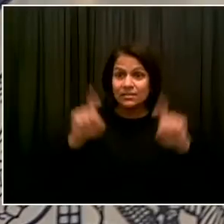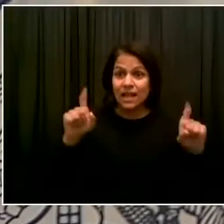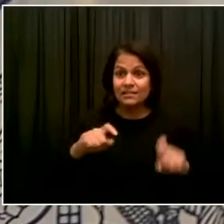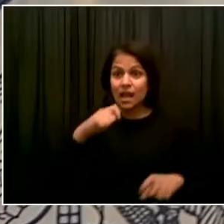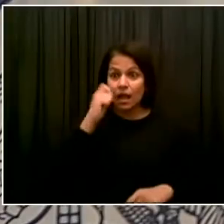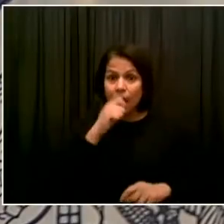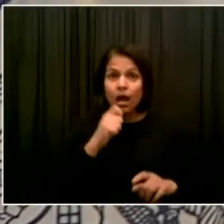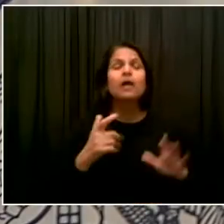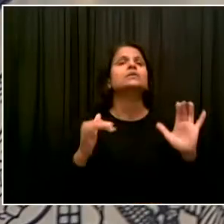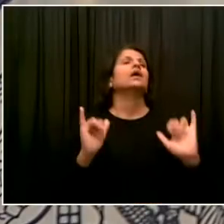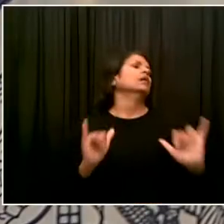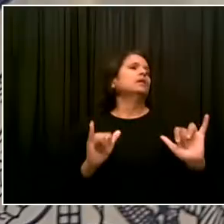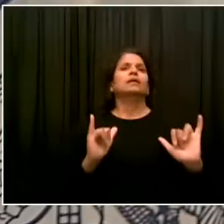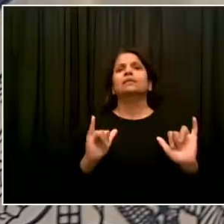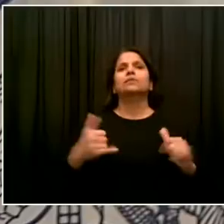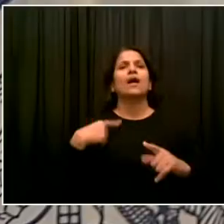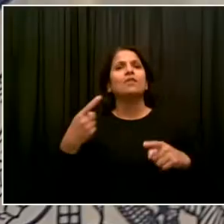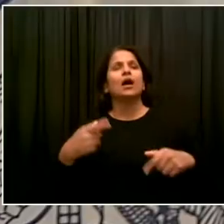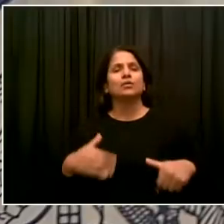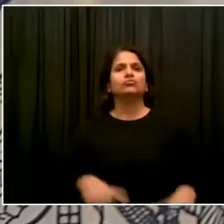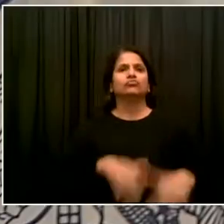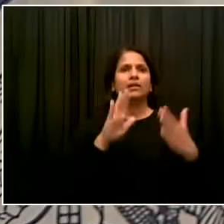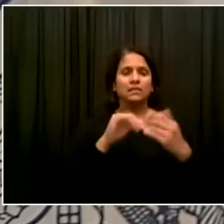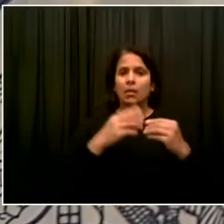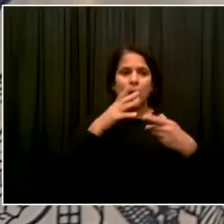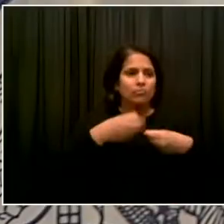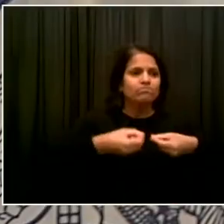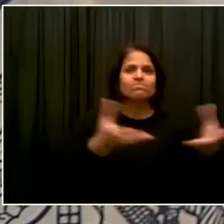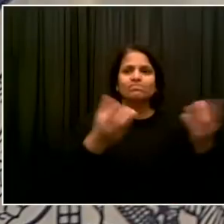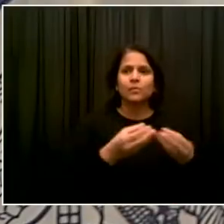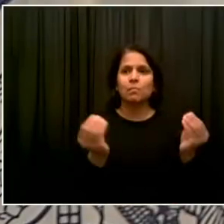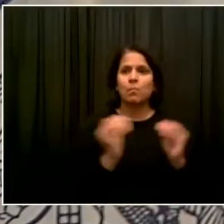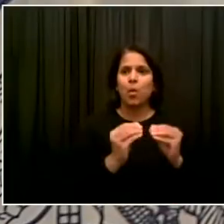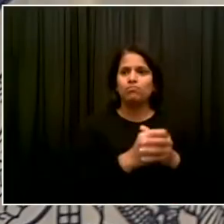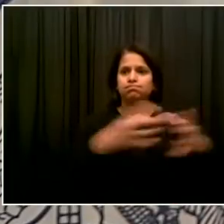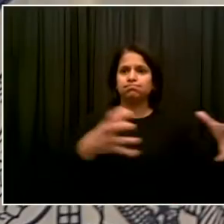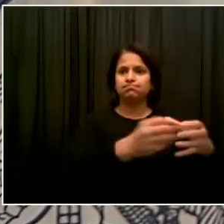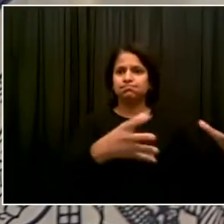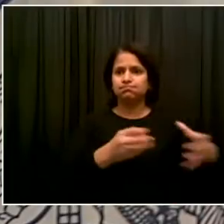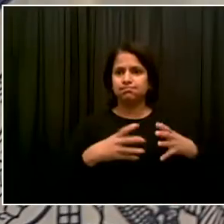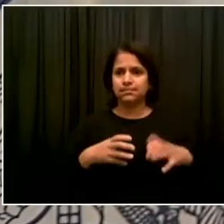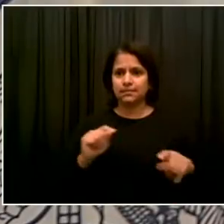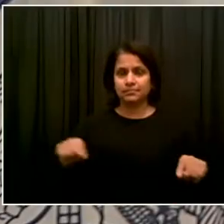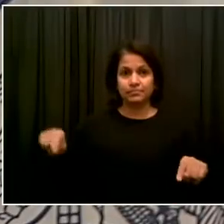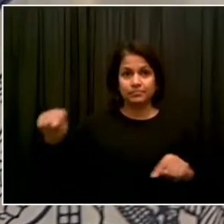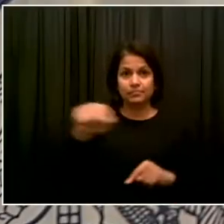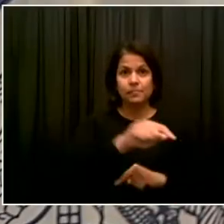SRTTAEDO TRAMP EVERYTHING UP AGAIN AND WE ARE QUICKLY RAPIMN G UP. WE WERE US RESPONDING TO THE EXPERIENCES